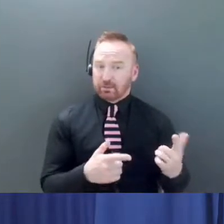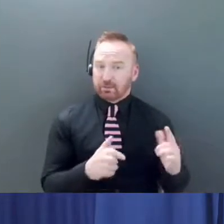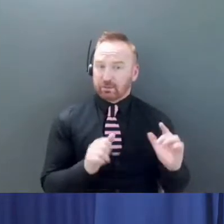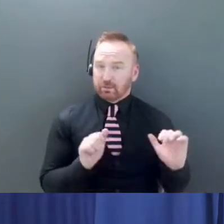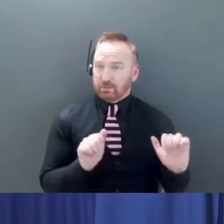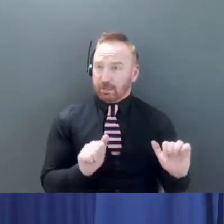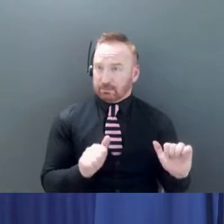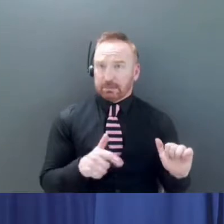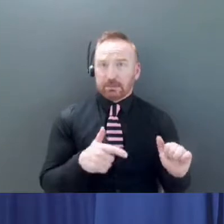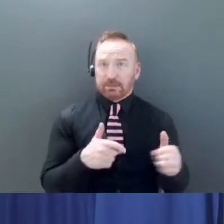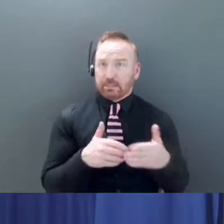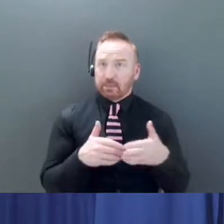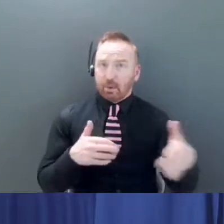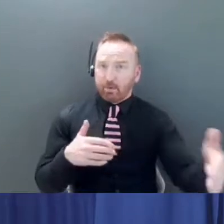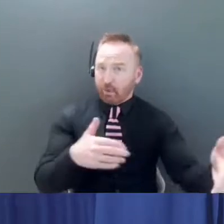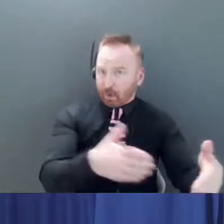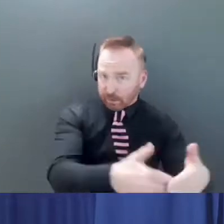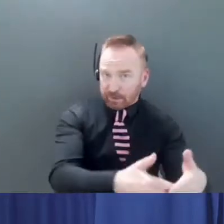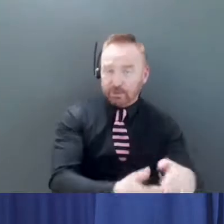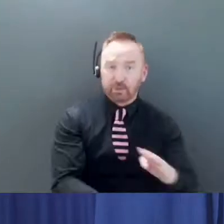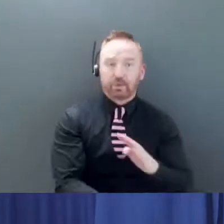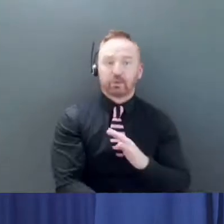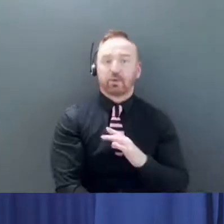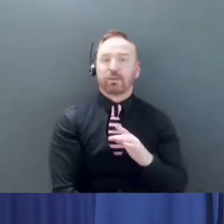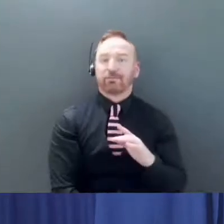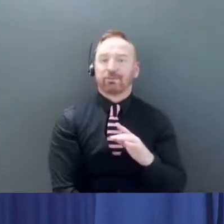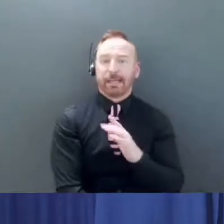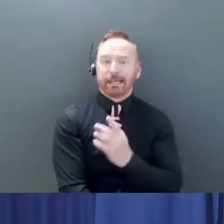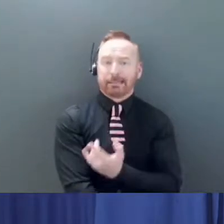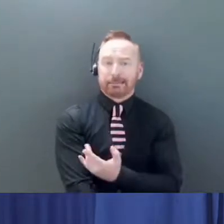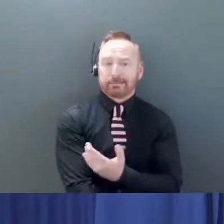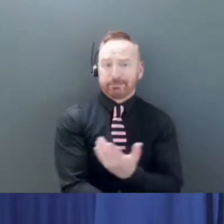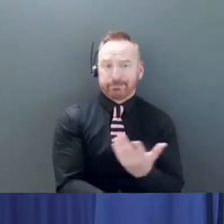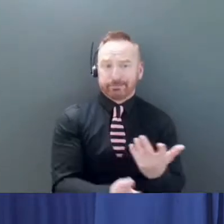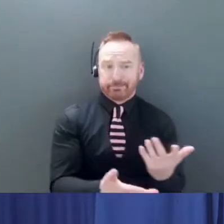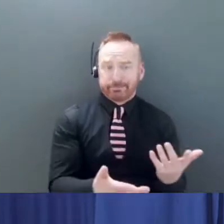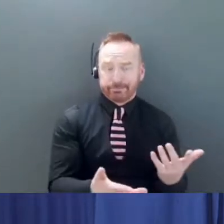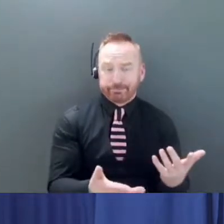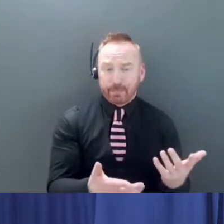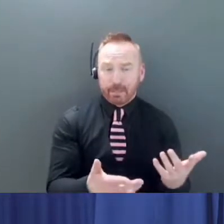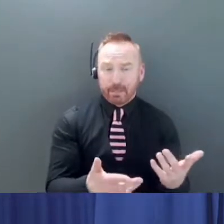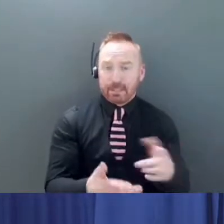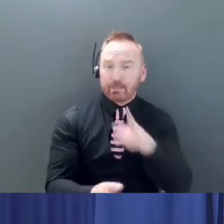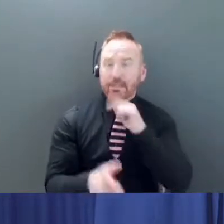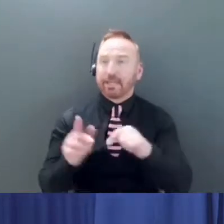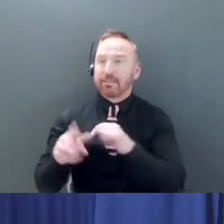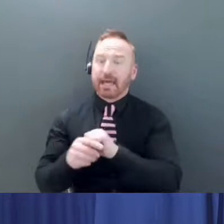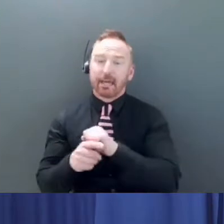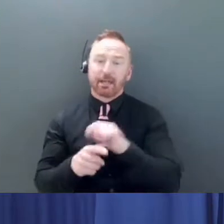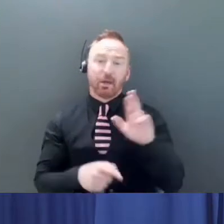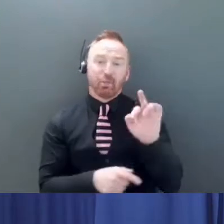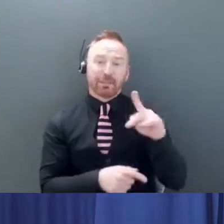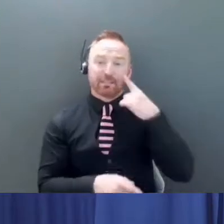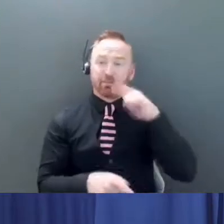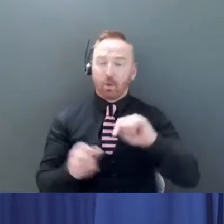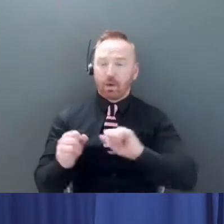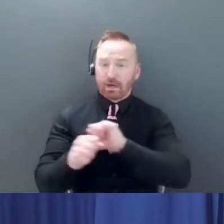Which is another indicater. The importation risk as I described based on our modeling